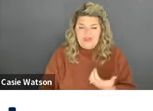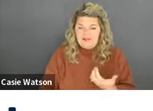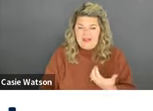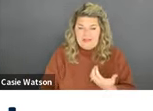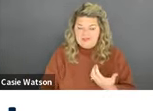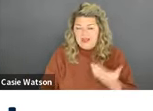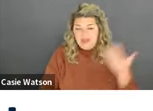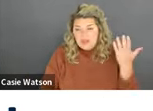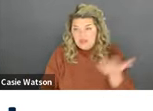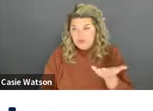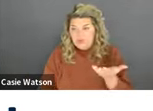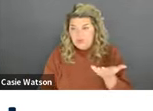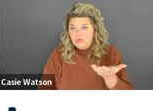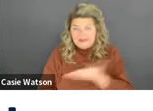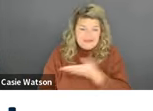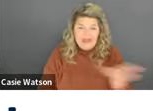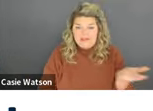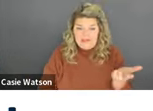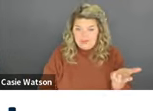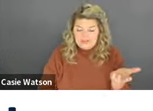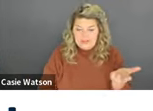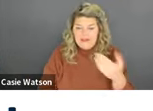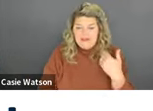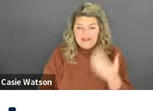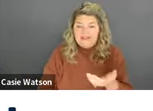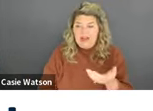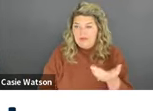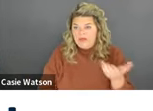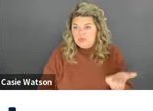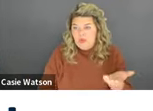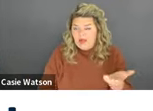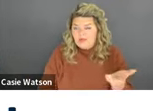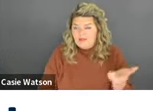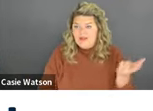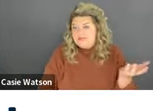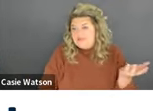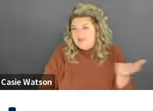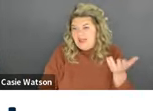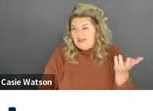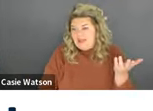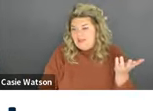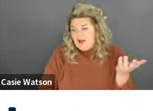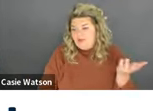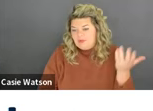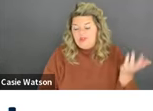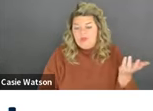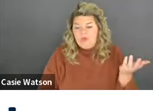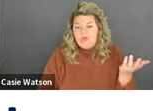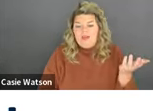There's a lot of apps that you, as a non-Deaf person, can download as well. And can be helpful to you